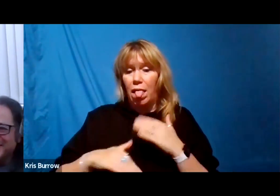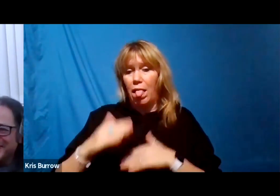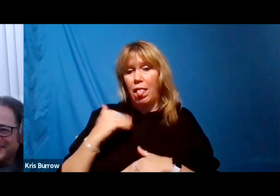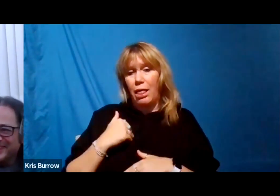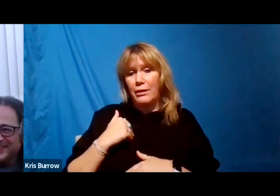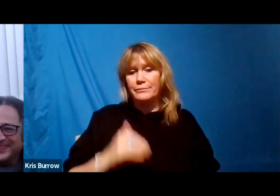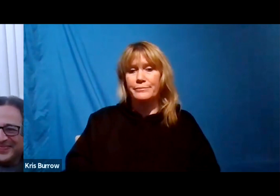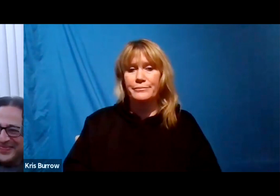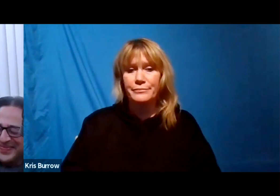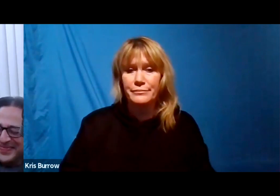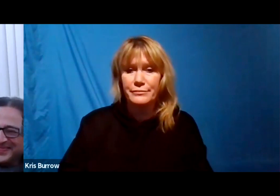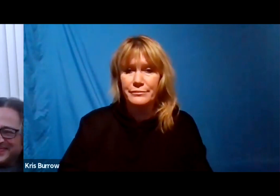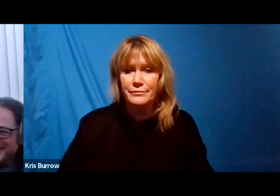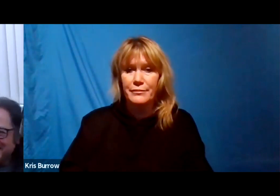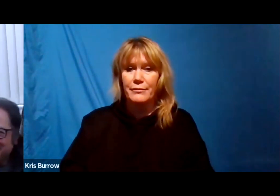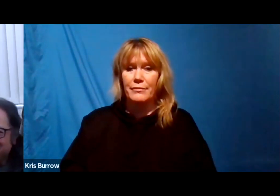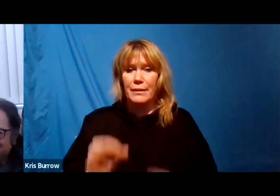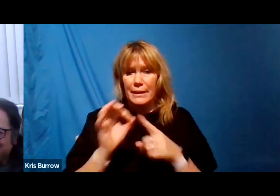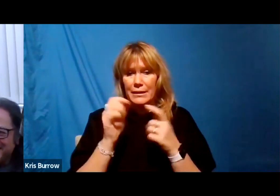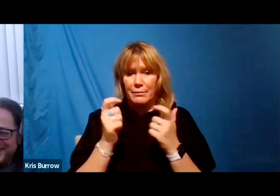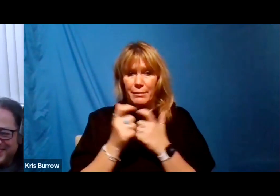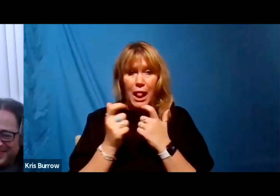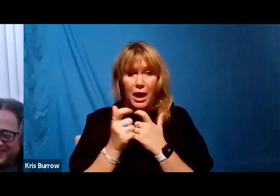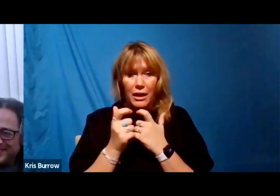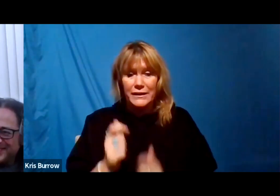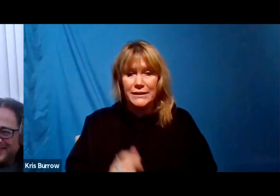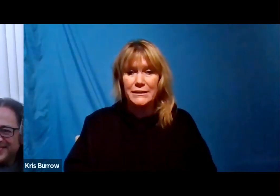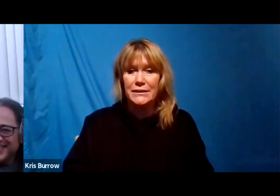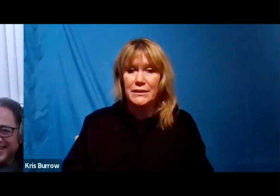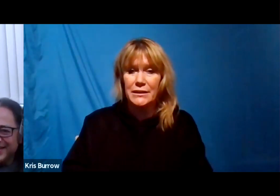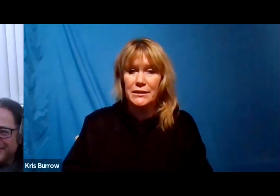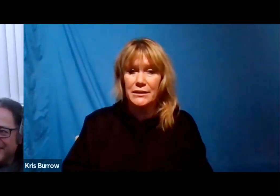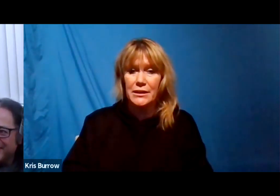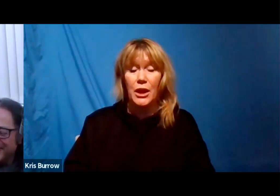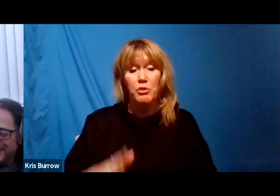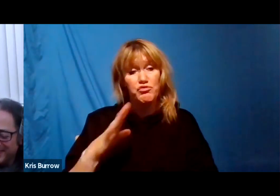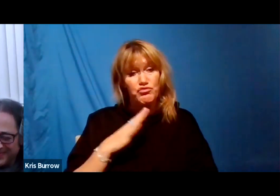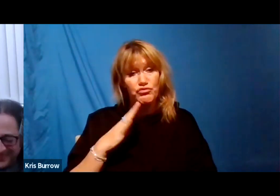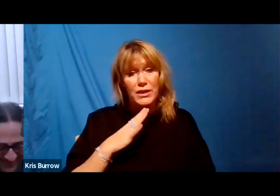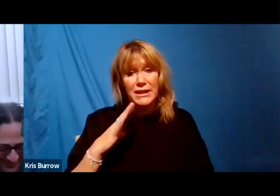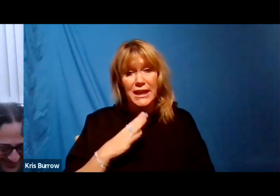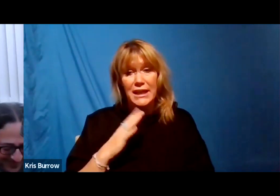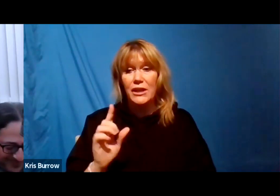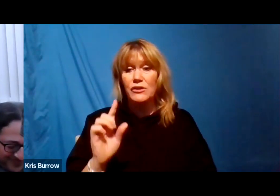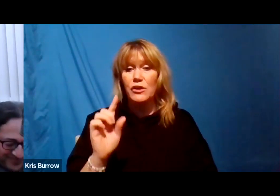breath at some point in that song. I'm